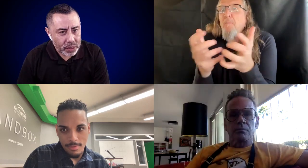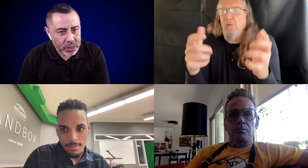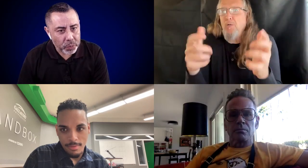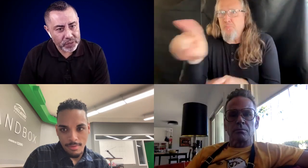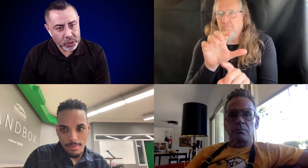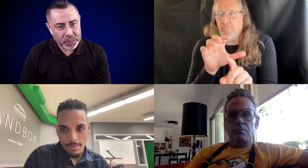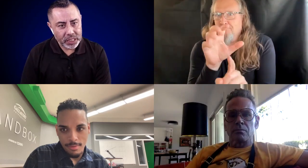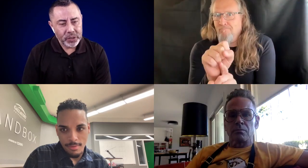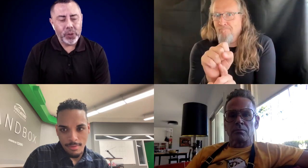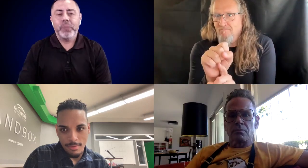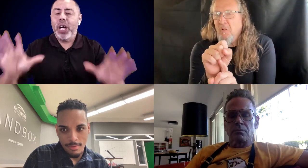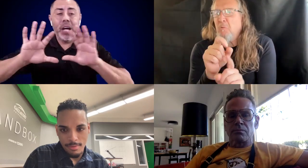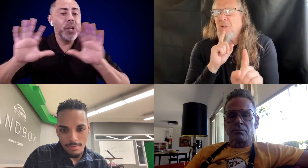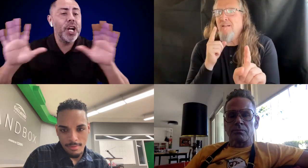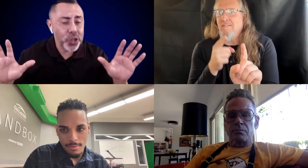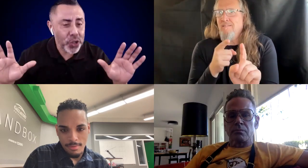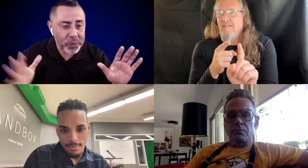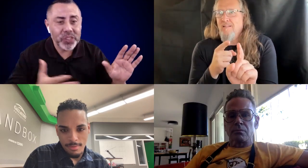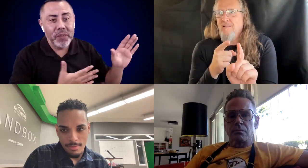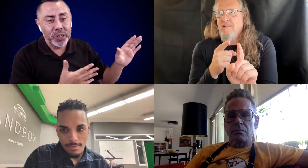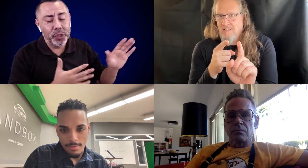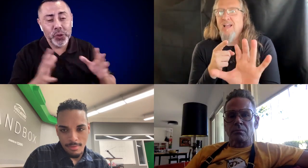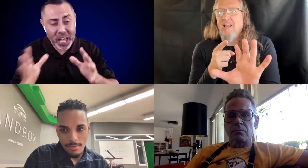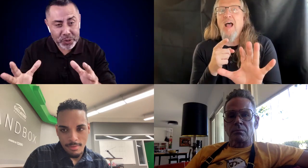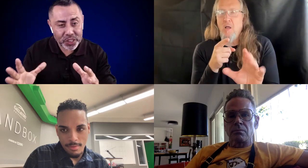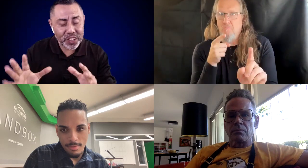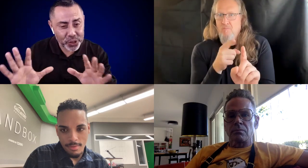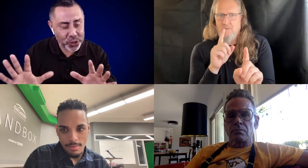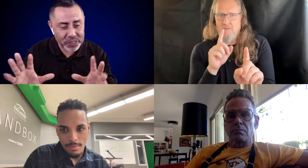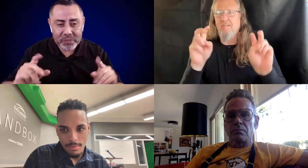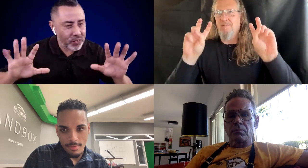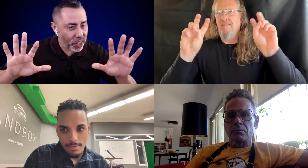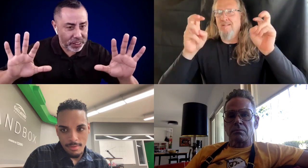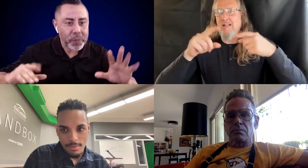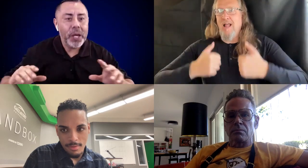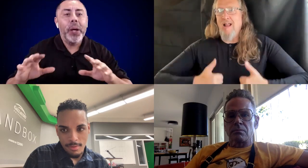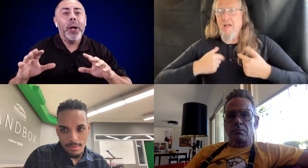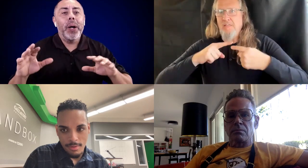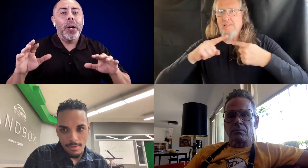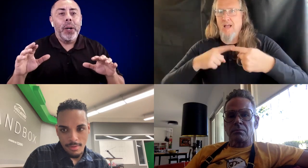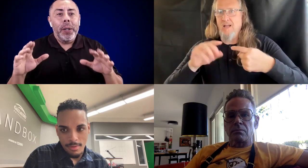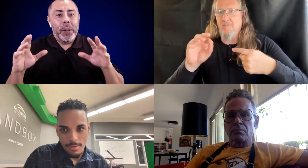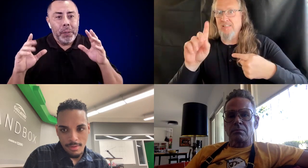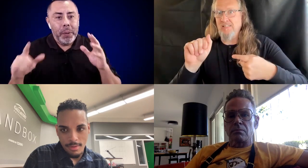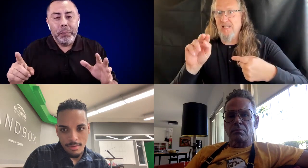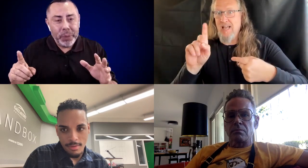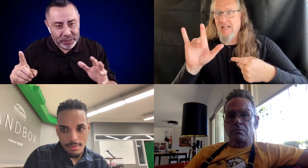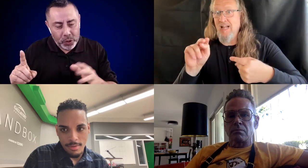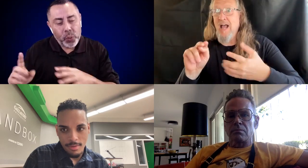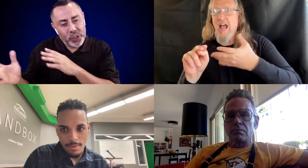This is Marvin speaking? Okay, I'm not sure how much of that video you captured and understood. That's fine. But what was just shown is the life cycle of a dandelion.